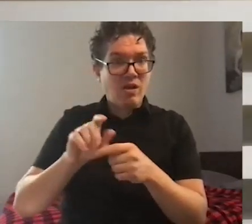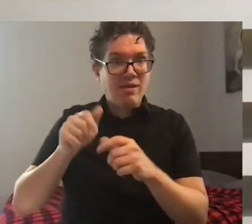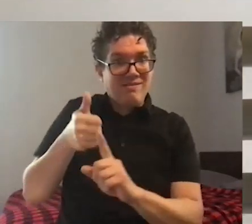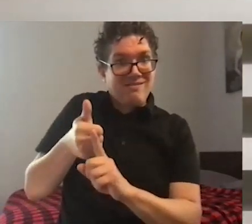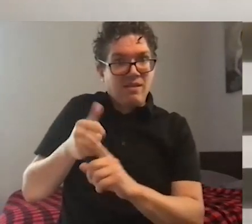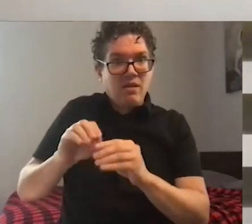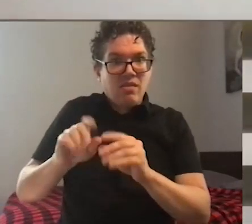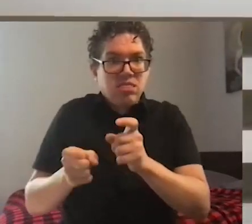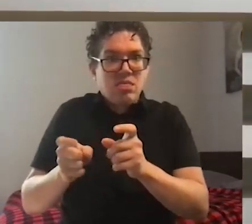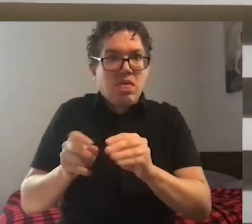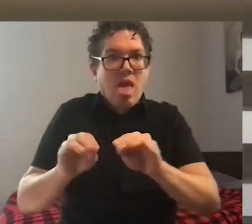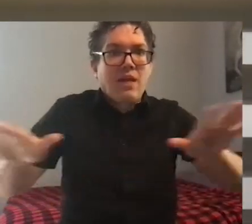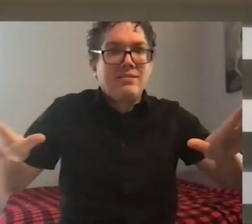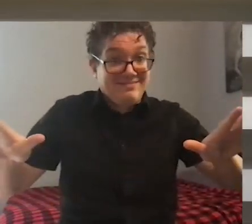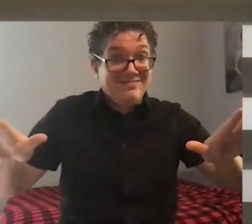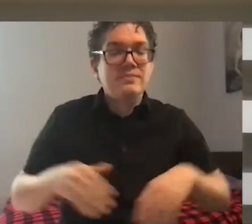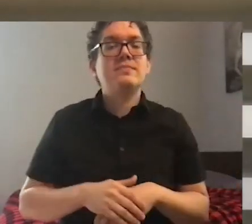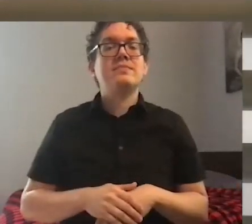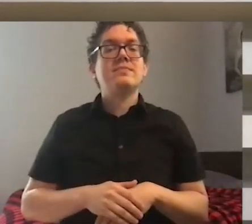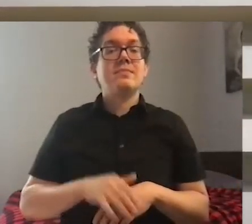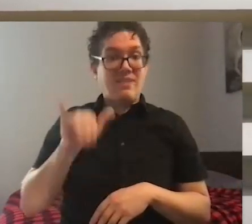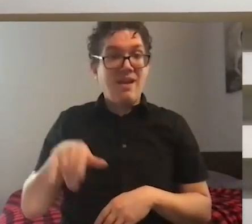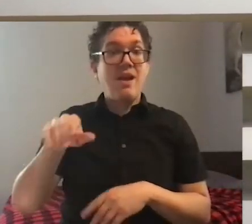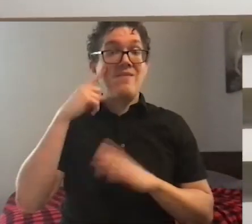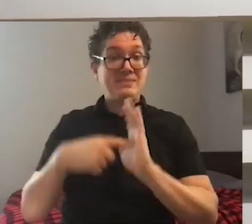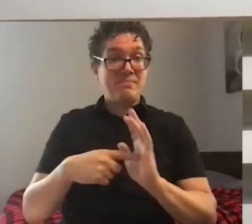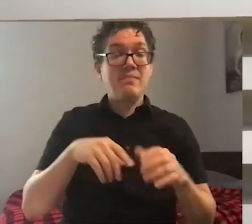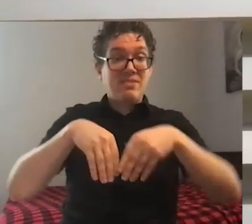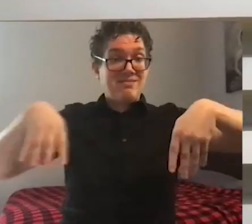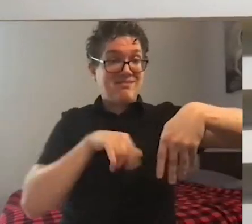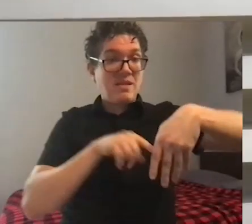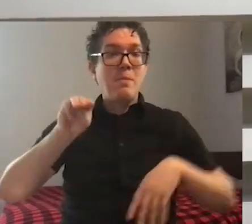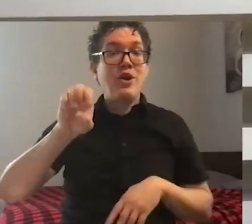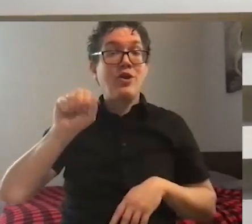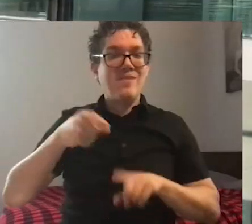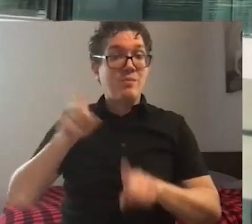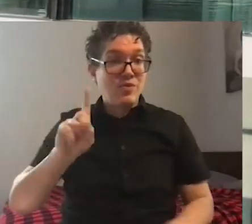This is called a spillover and could be due to a range of factors, such as mutations in the virus.